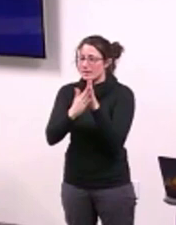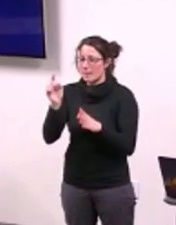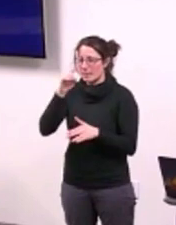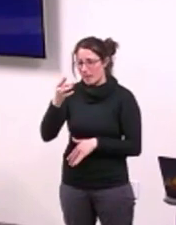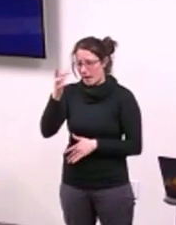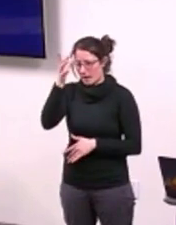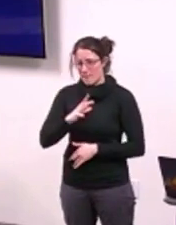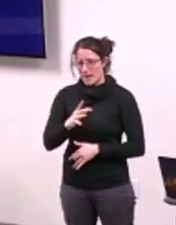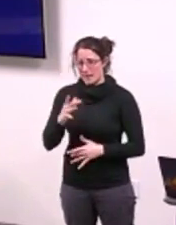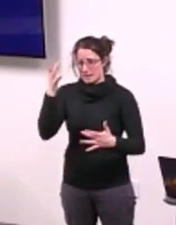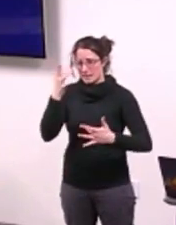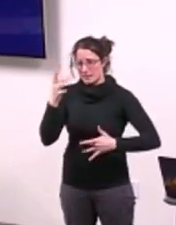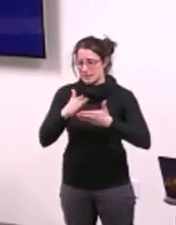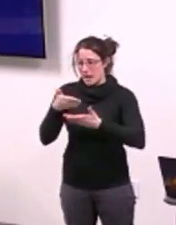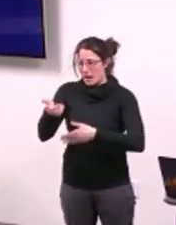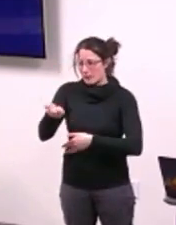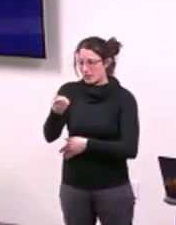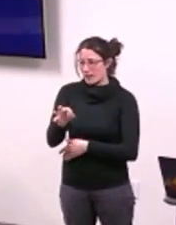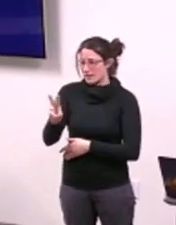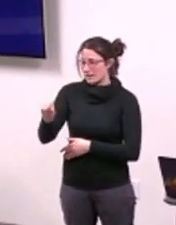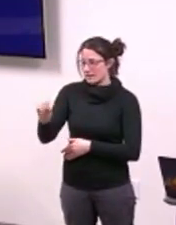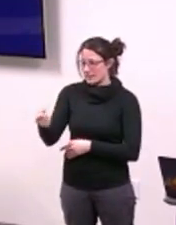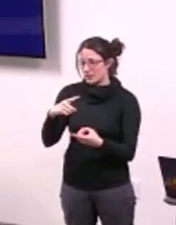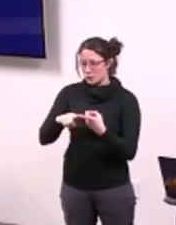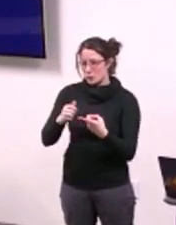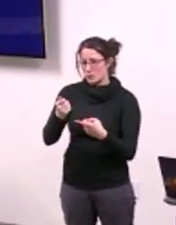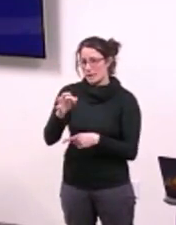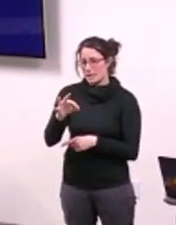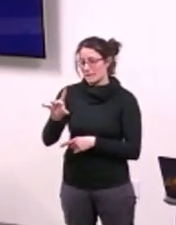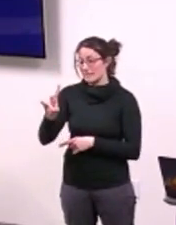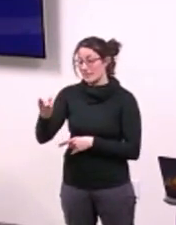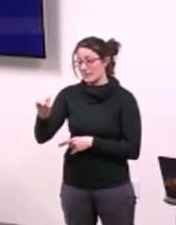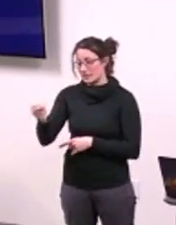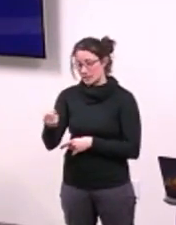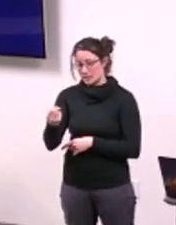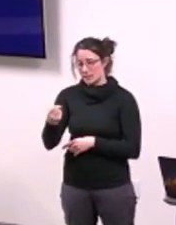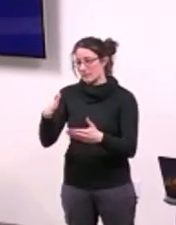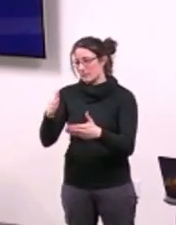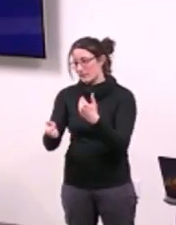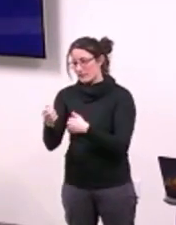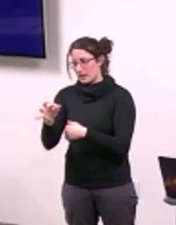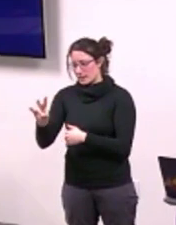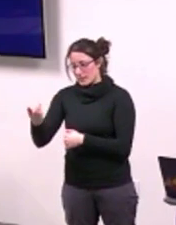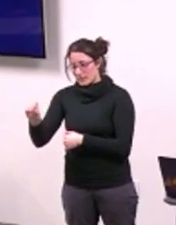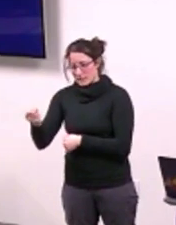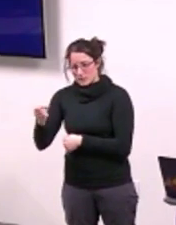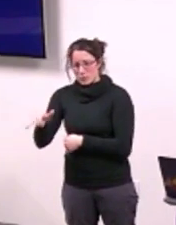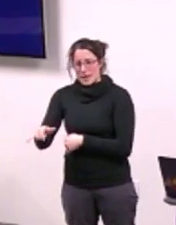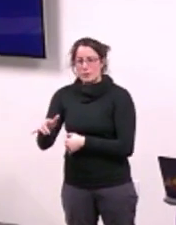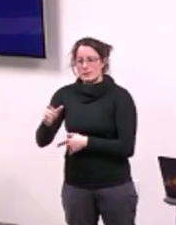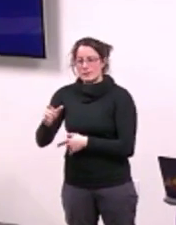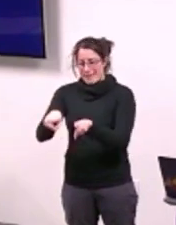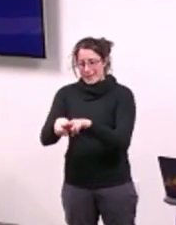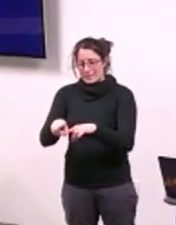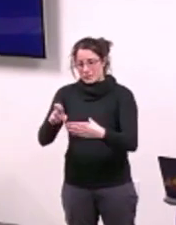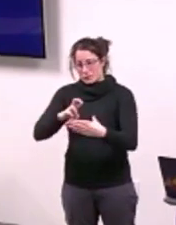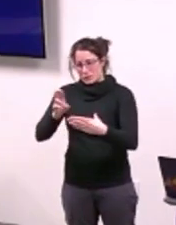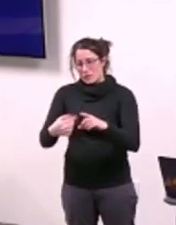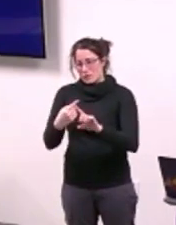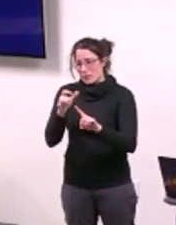post-1960's through the 1970's, late 1970's. And that was as a direct result of the protest that was, that was,